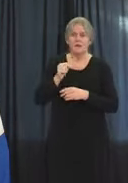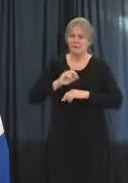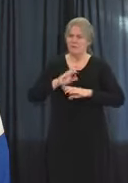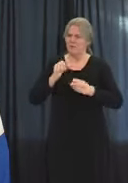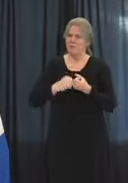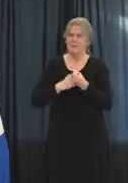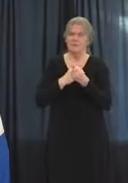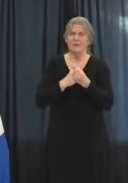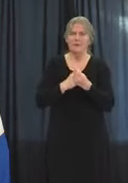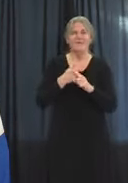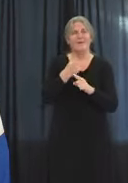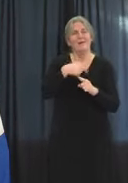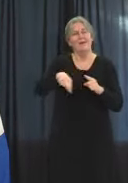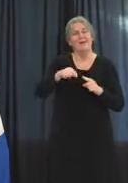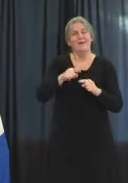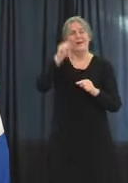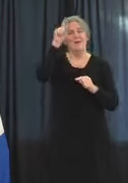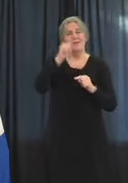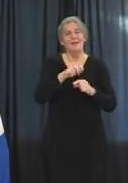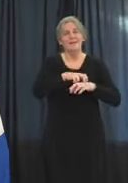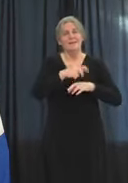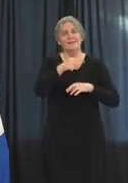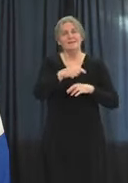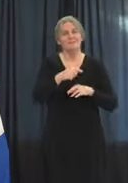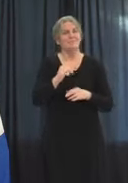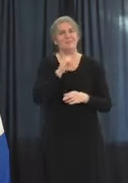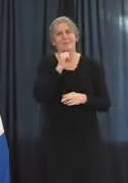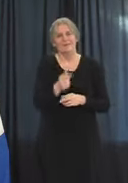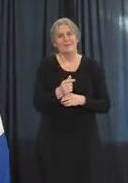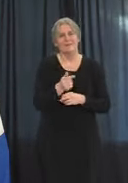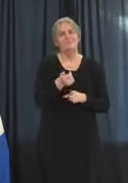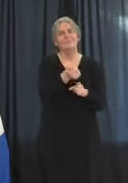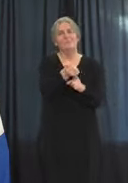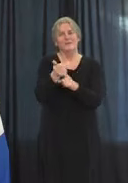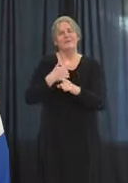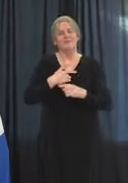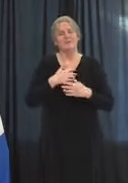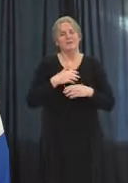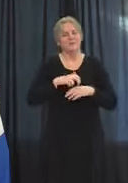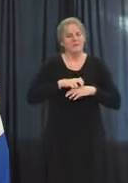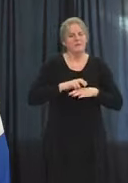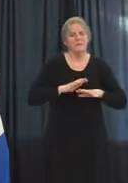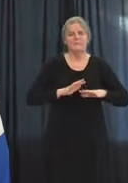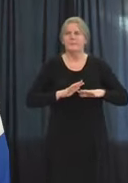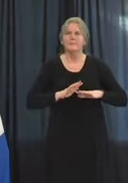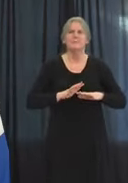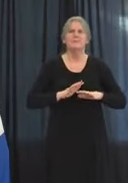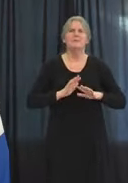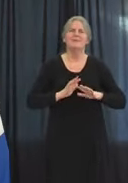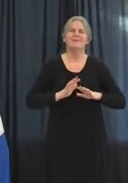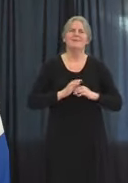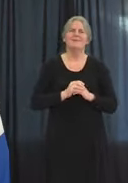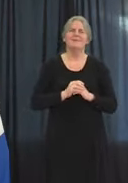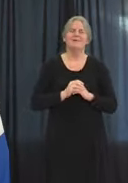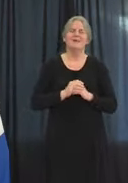But that does not reduce the anxiety that I know that we are all feeling. I want everybody to take some